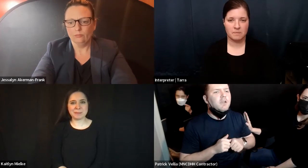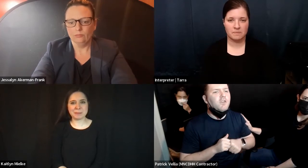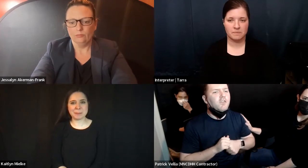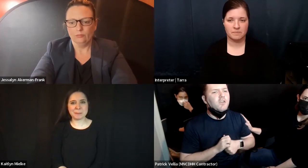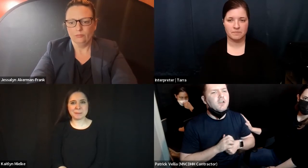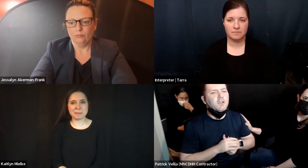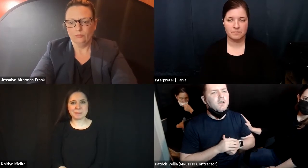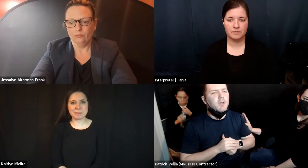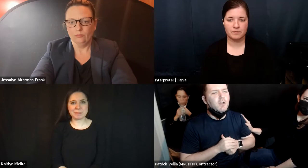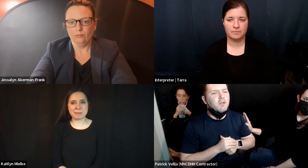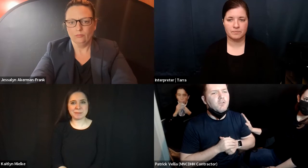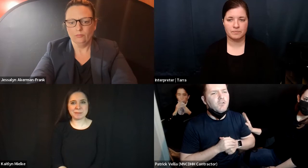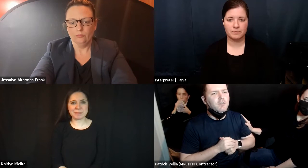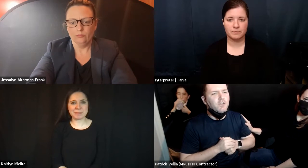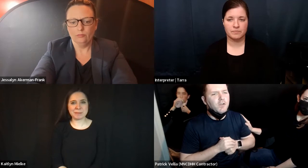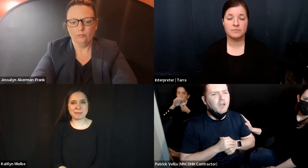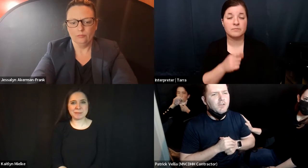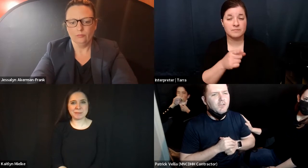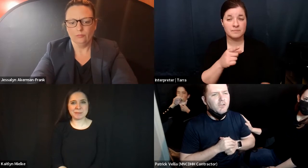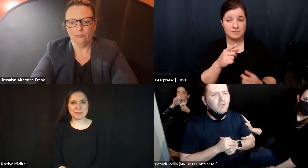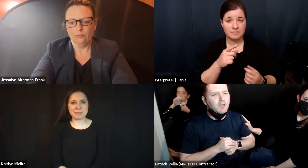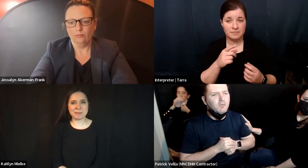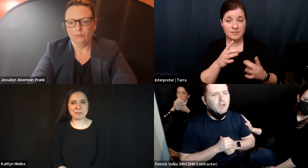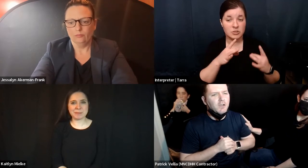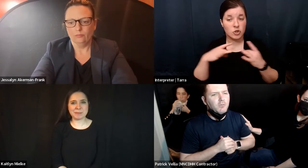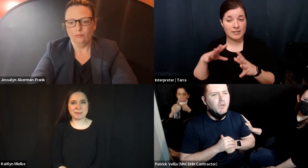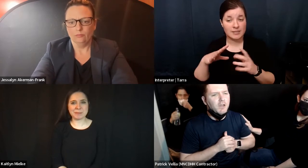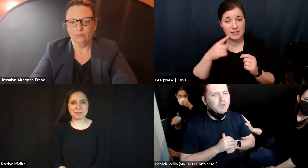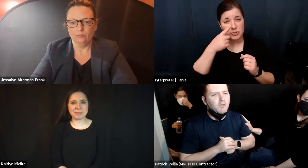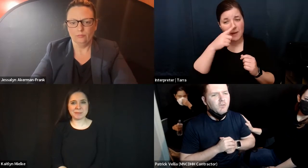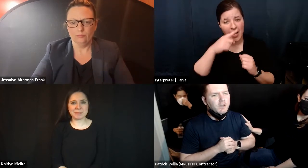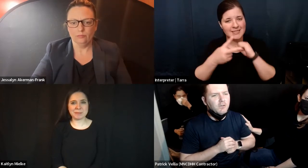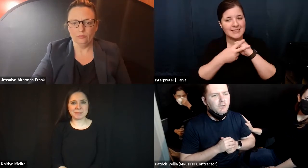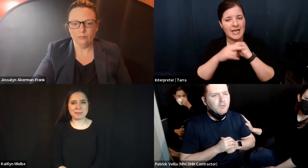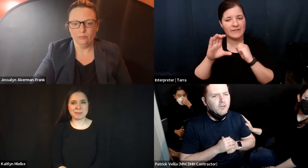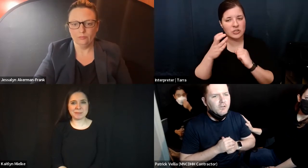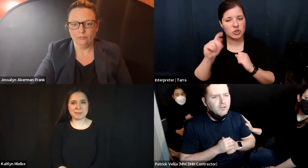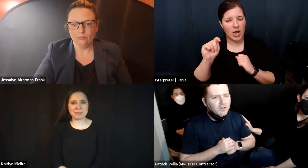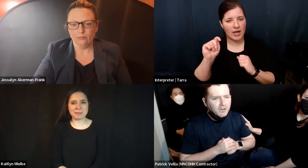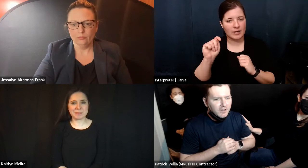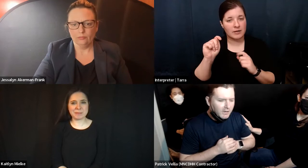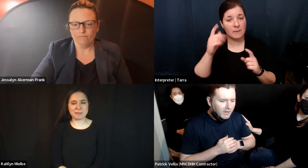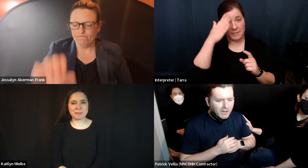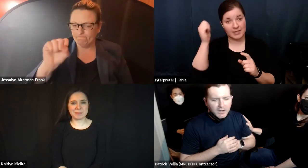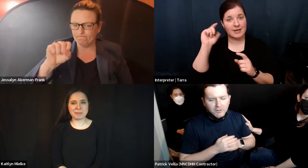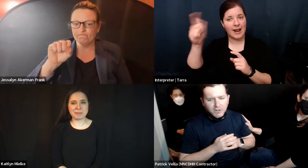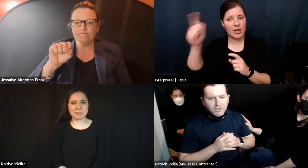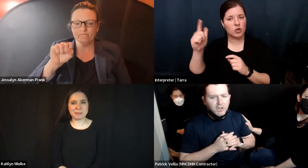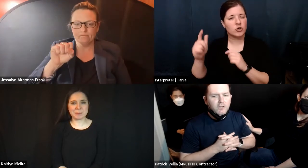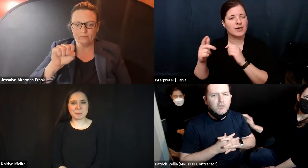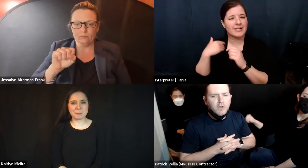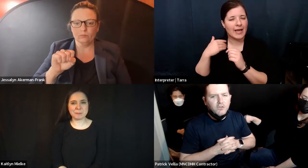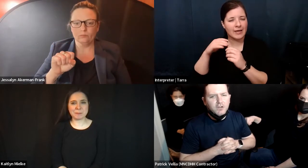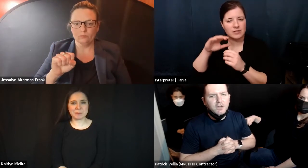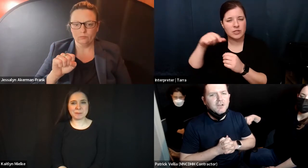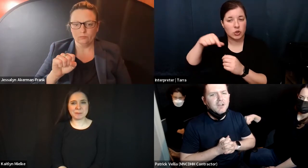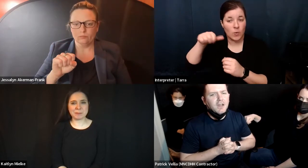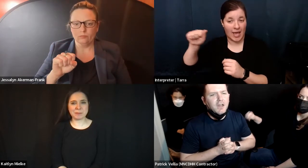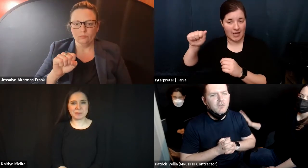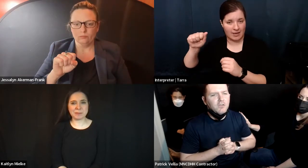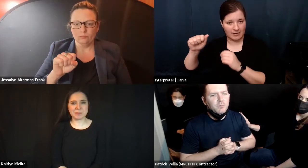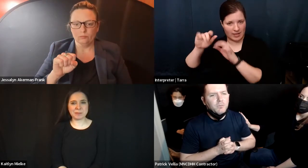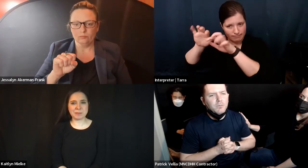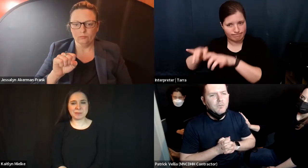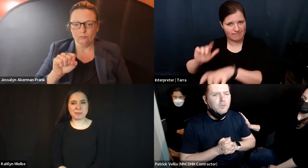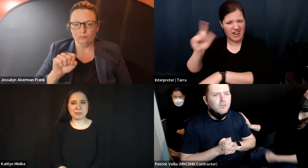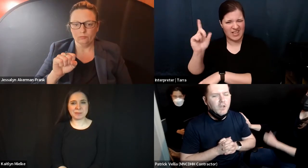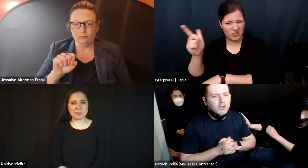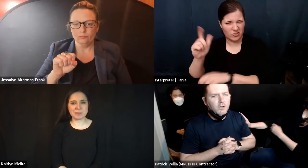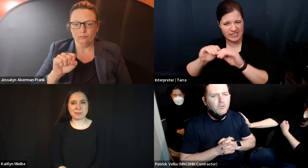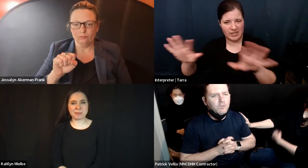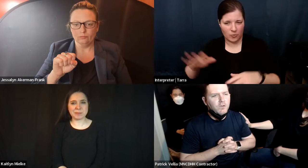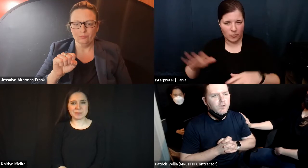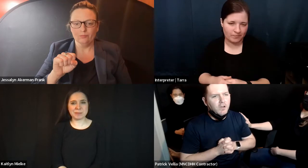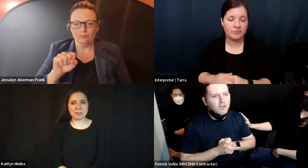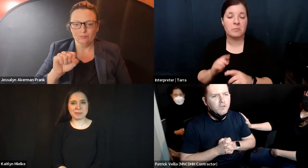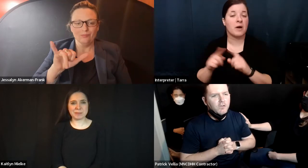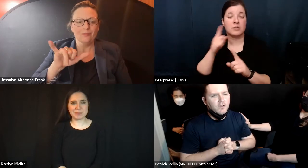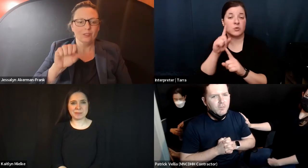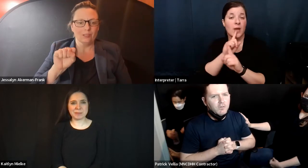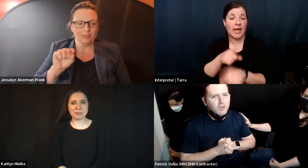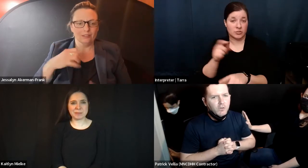Patrick: Patrick speaking.